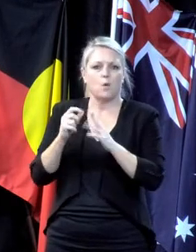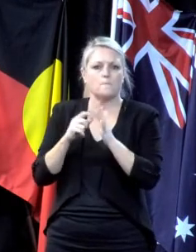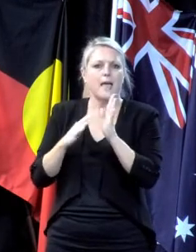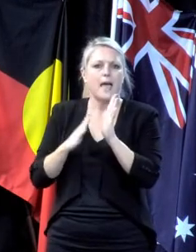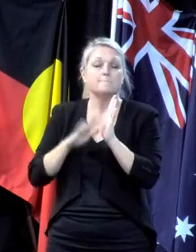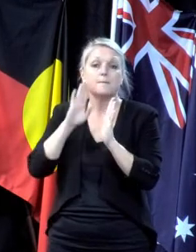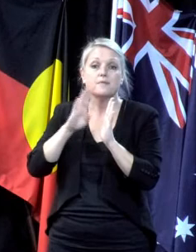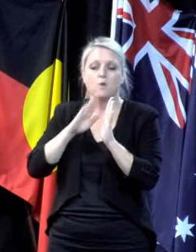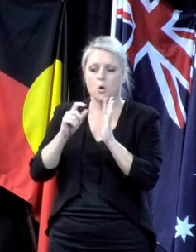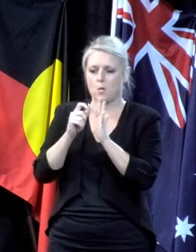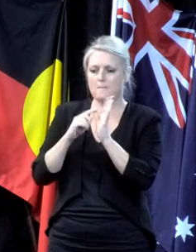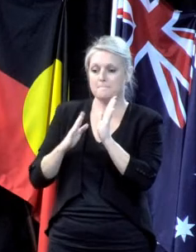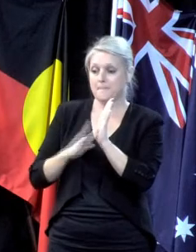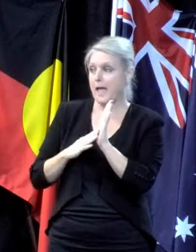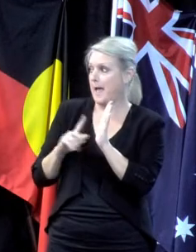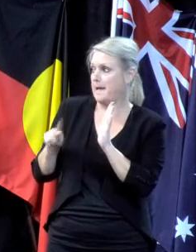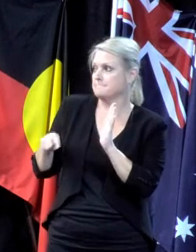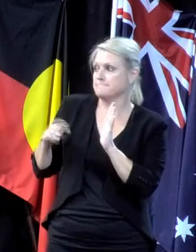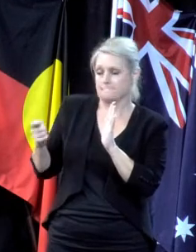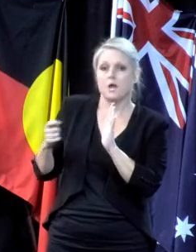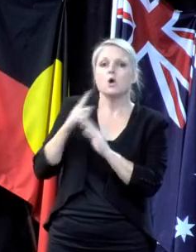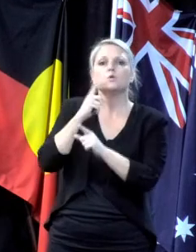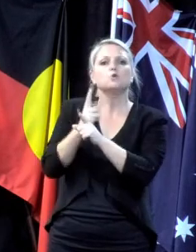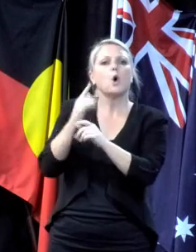recognising the four years of university and the training that the teachers have